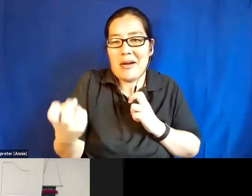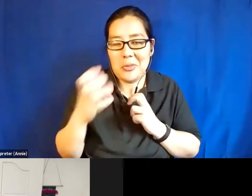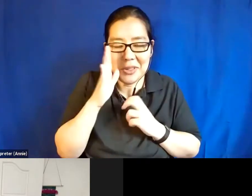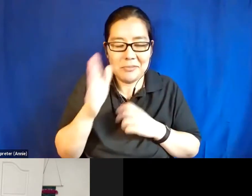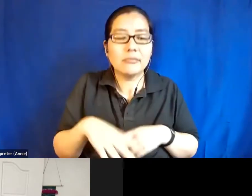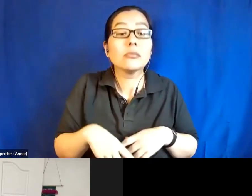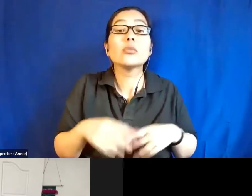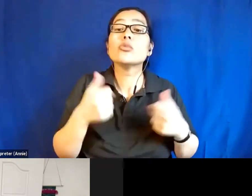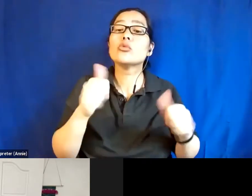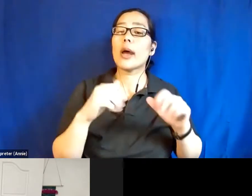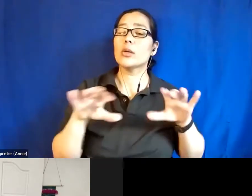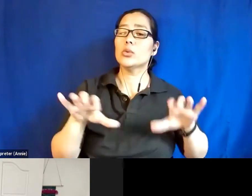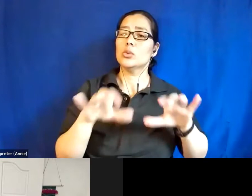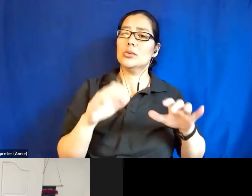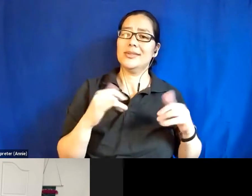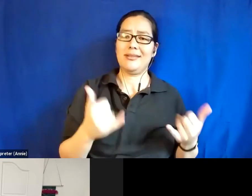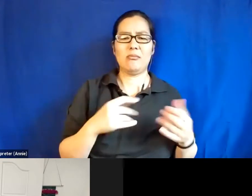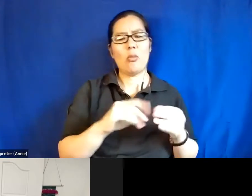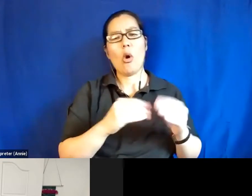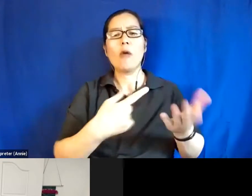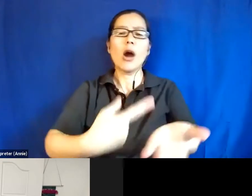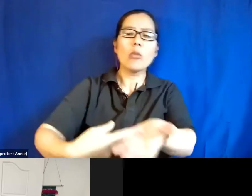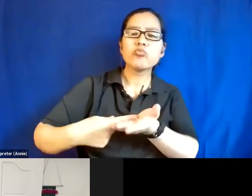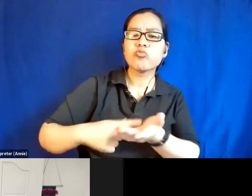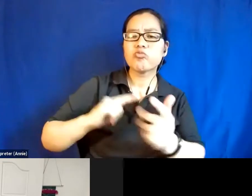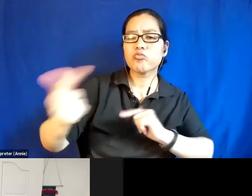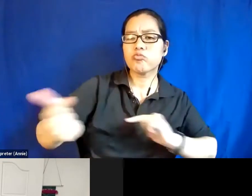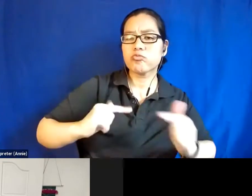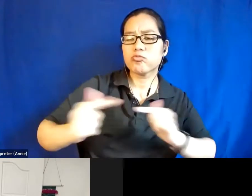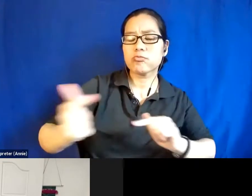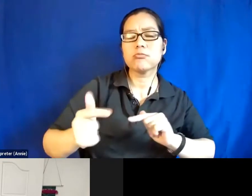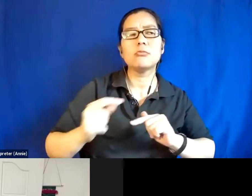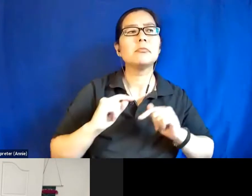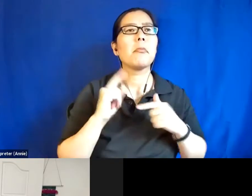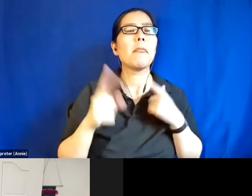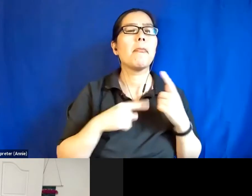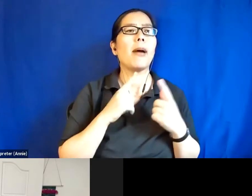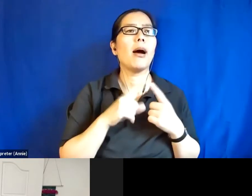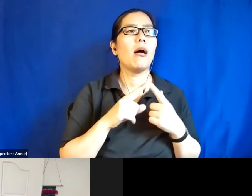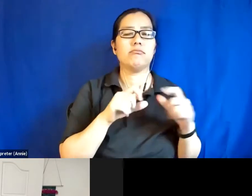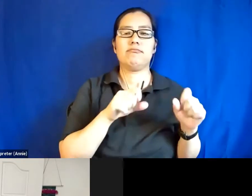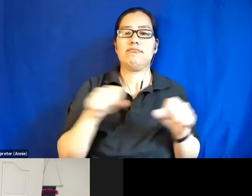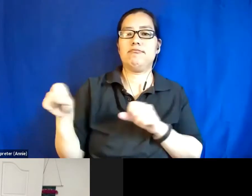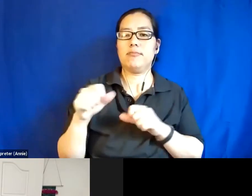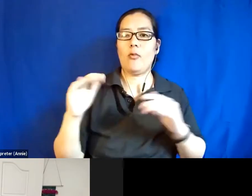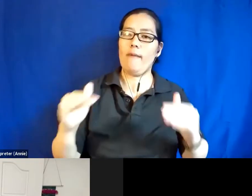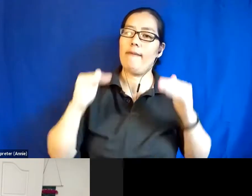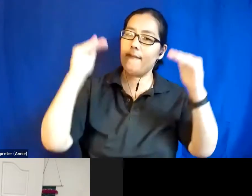have more of a conversation about possibilities for advanced technologies and comics